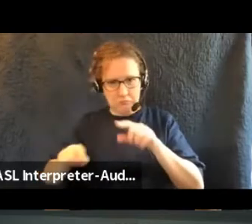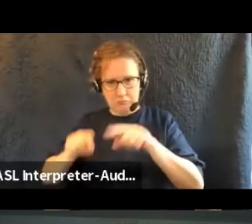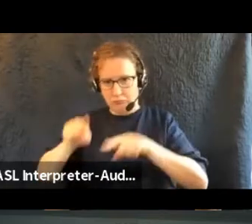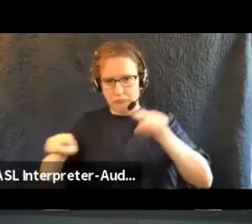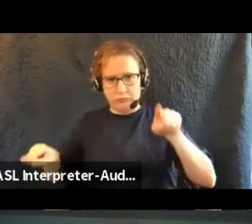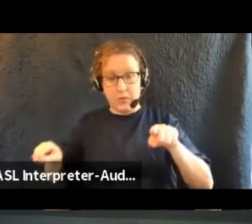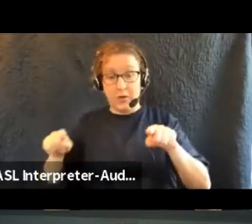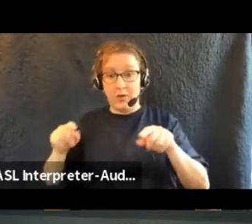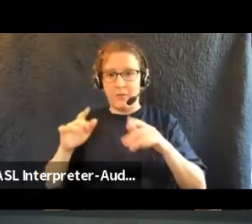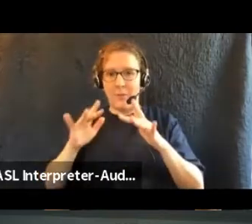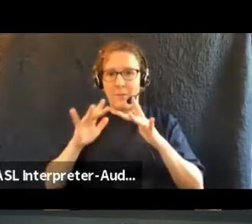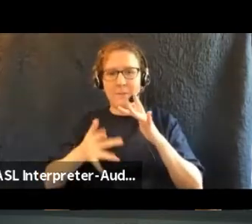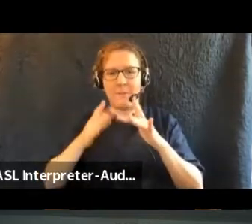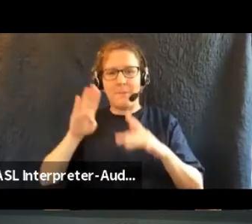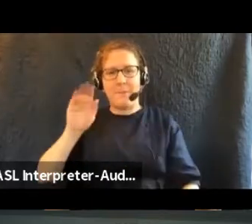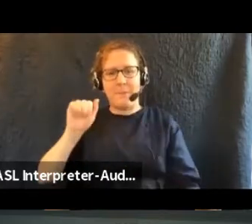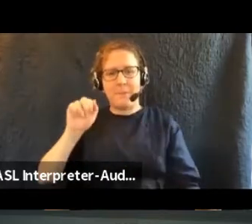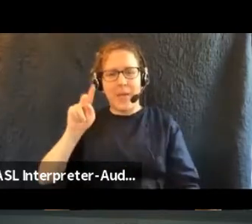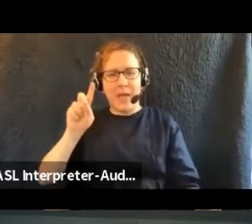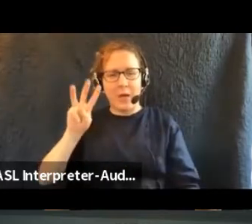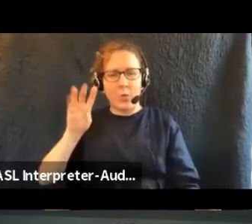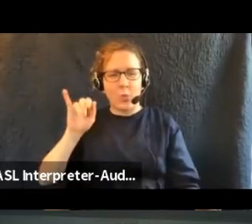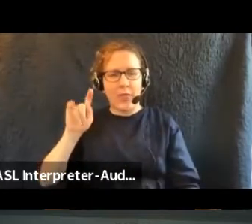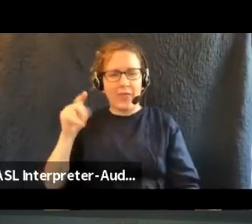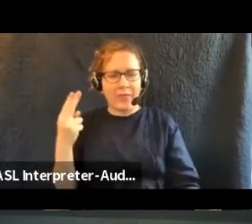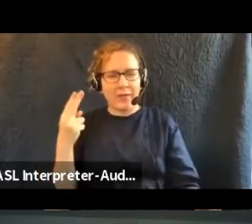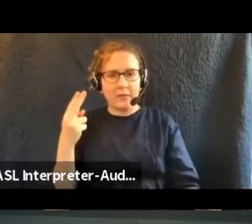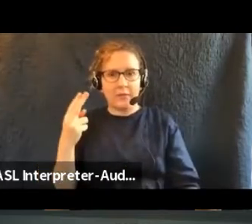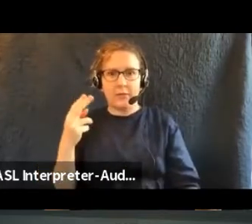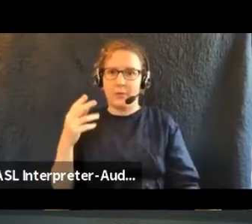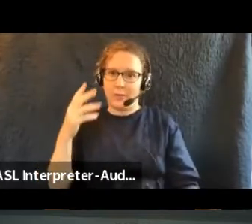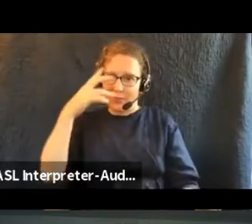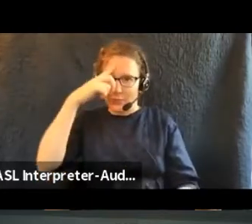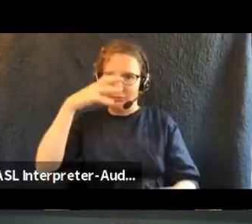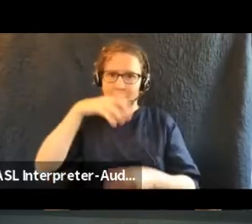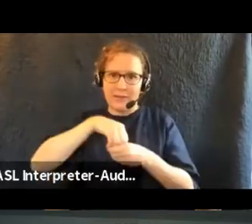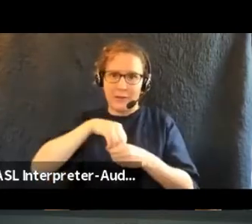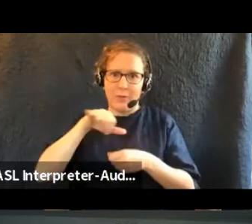into consideration for our website, our program application, things like that, but with the